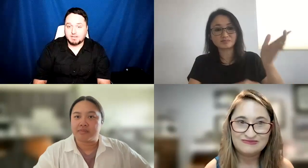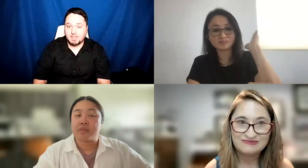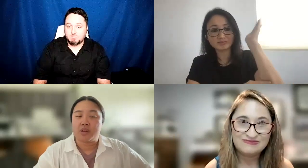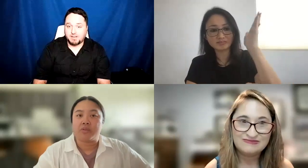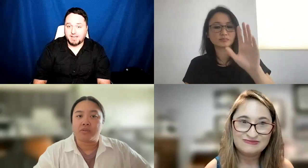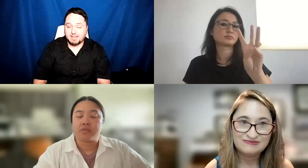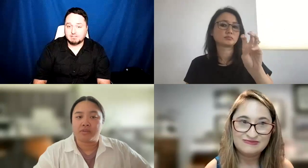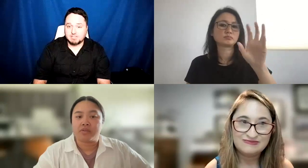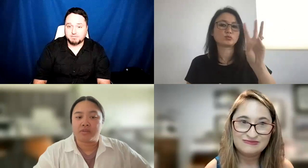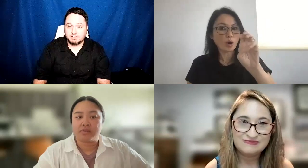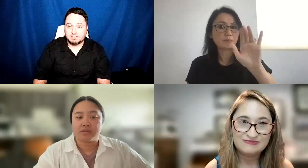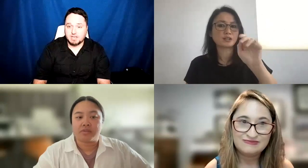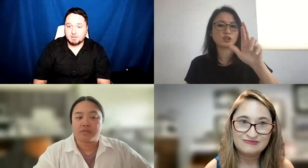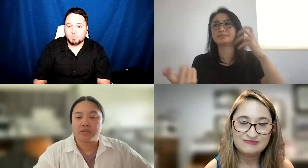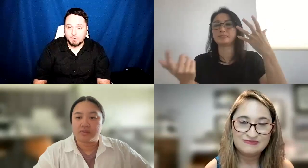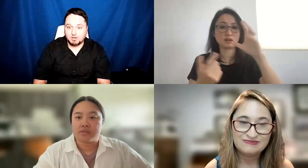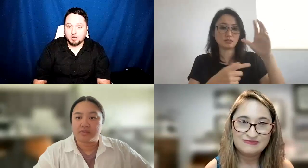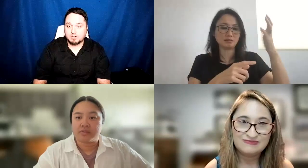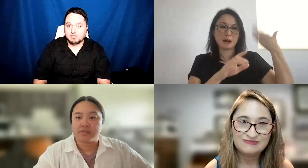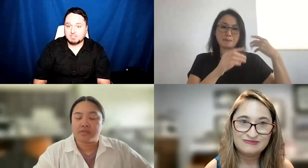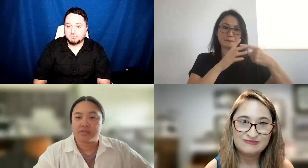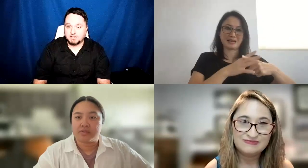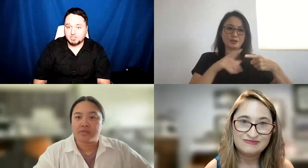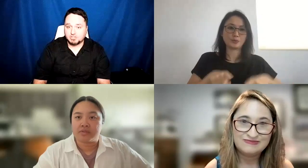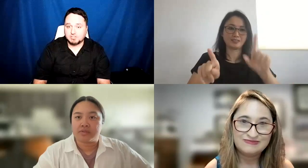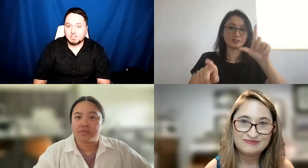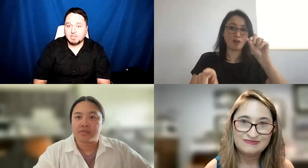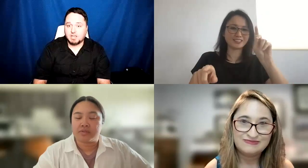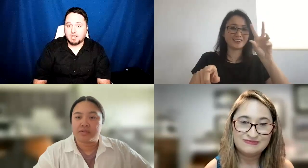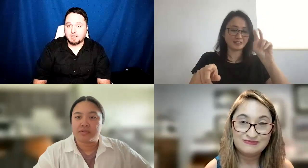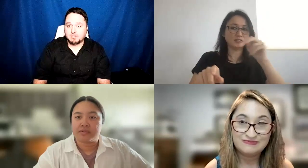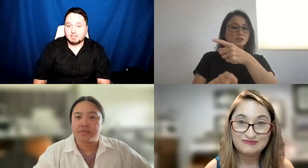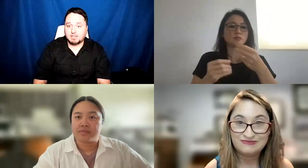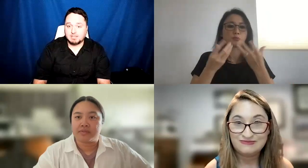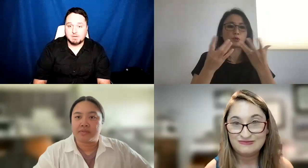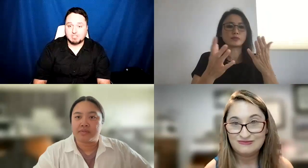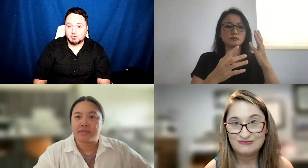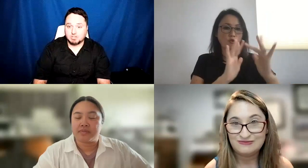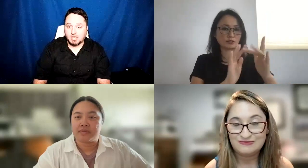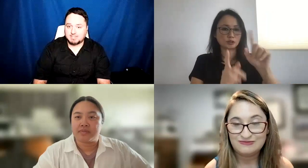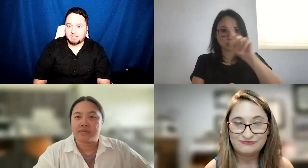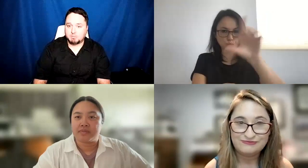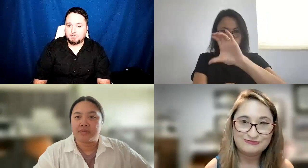and they provide different webinars and different lectures, especially during the lockdown.